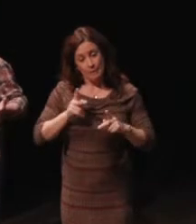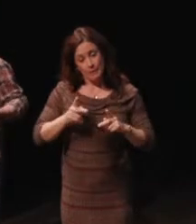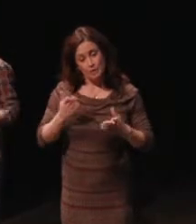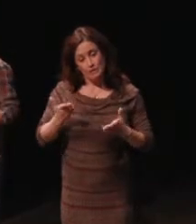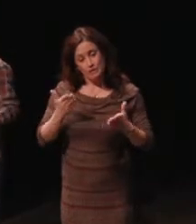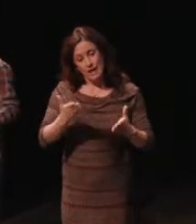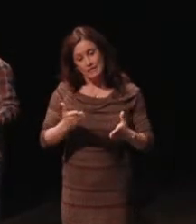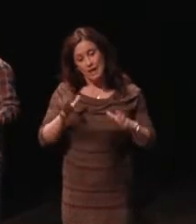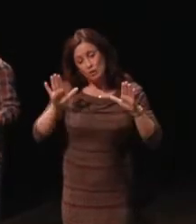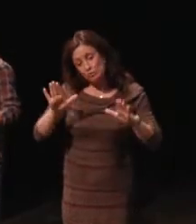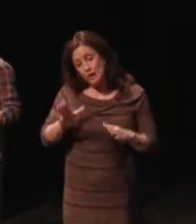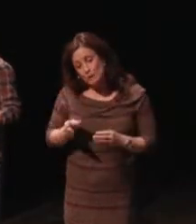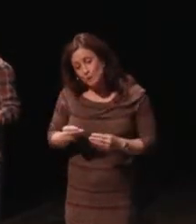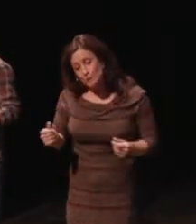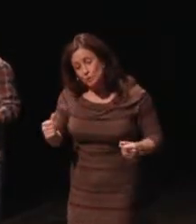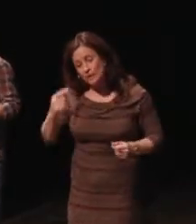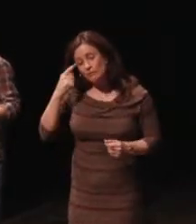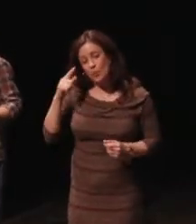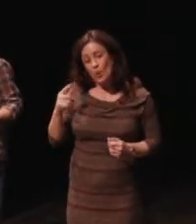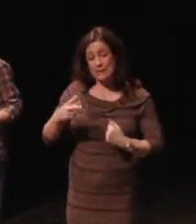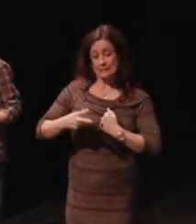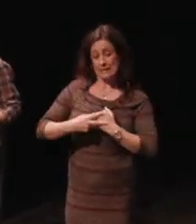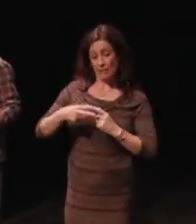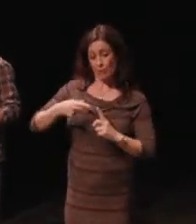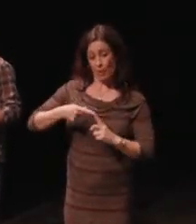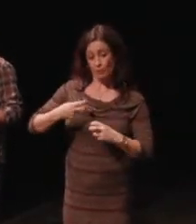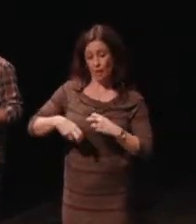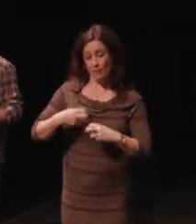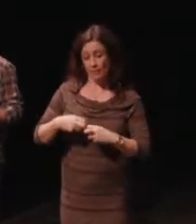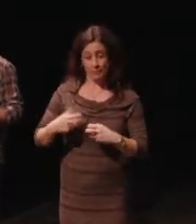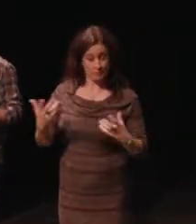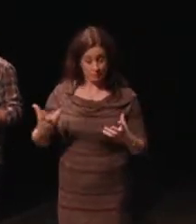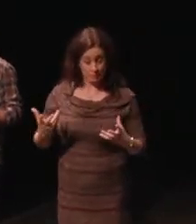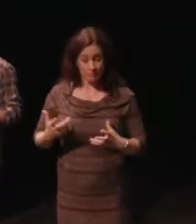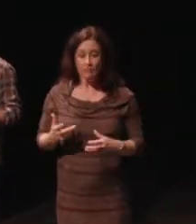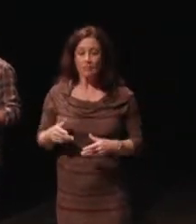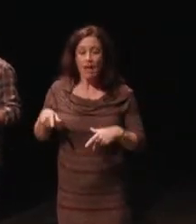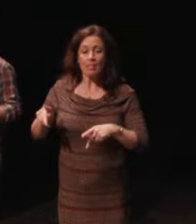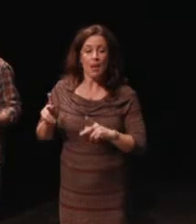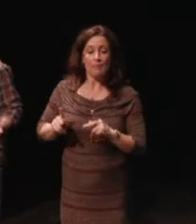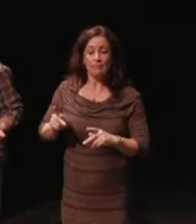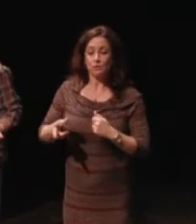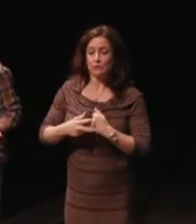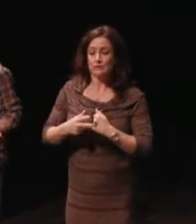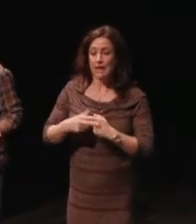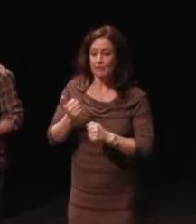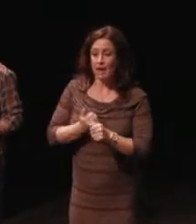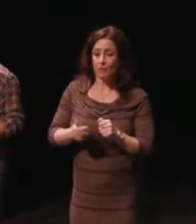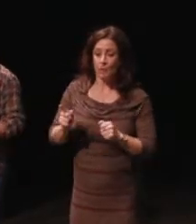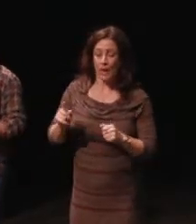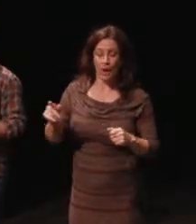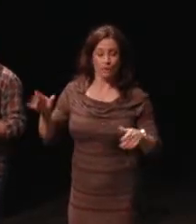a great solution to a save point problem would be to allow people to save everywhere,